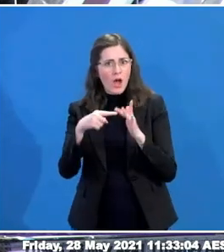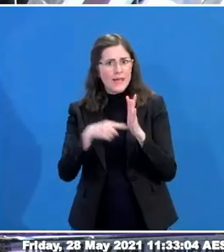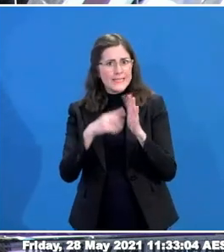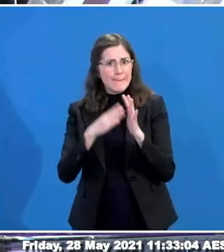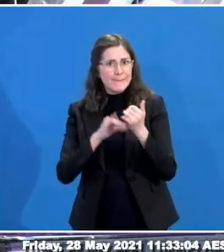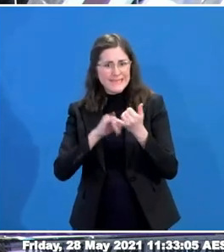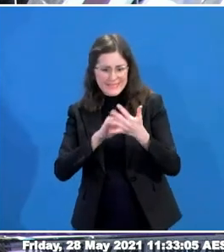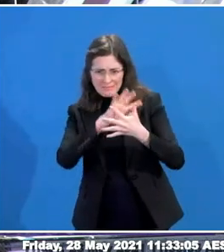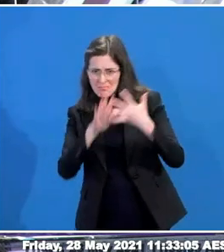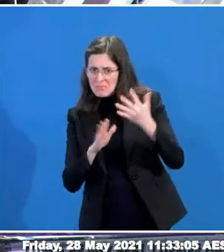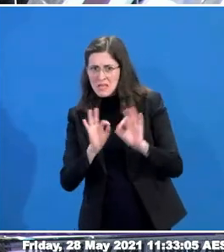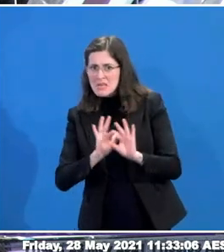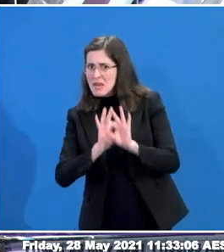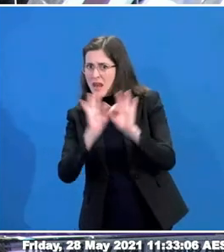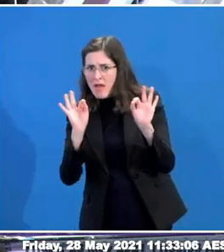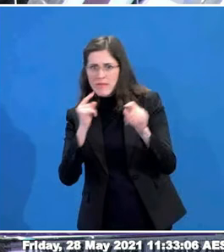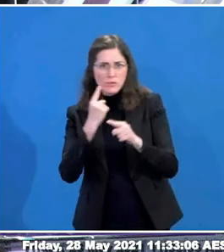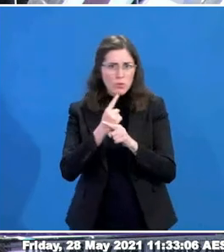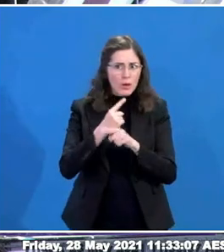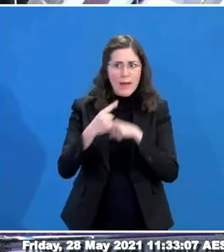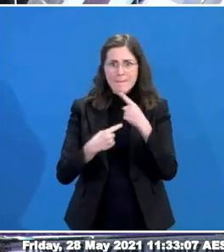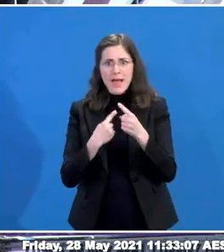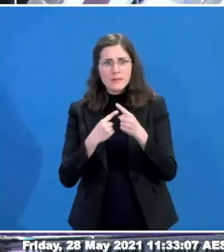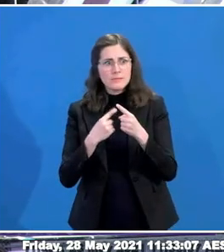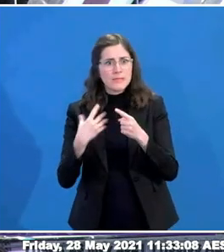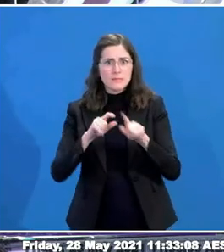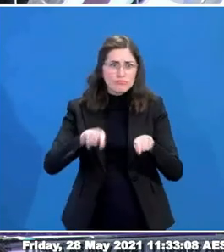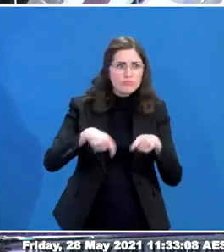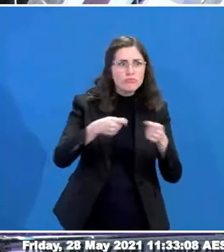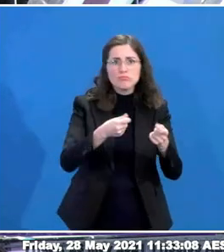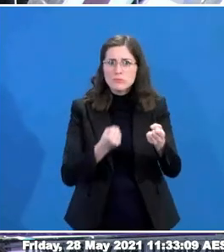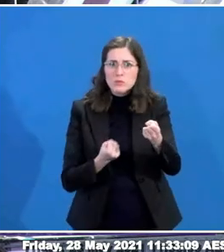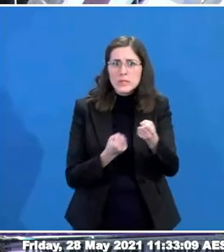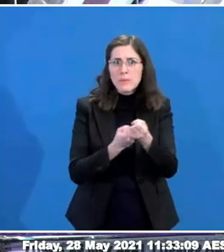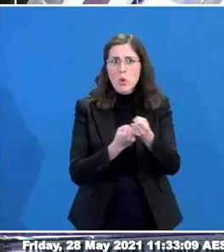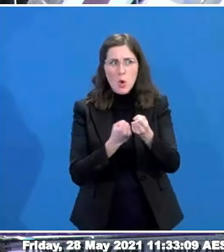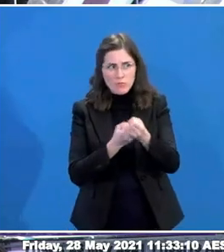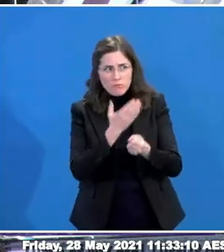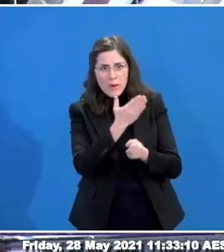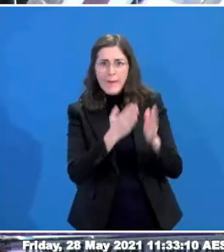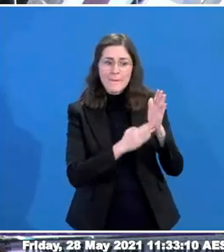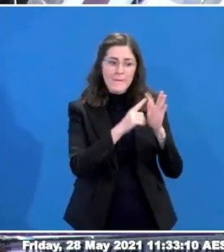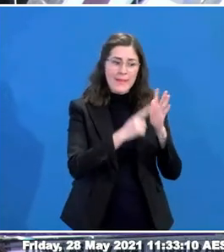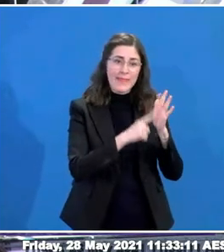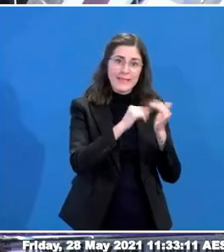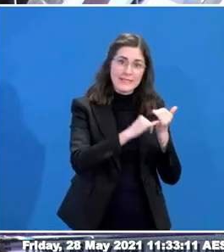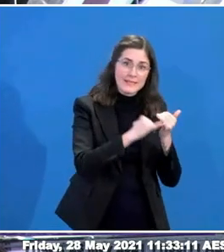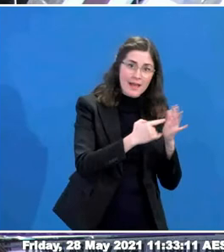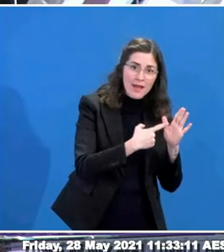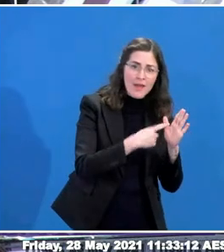record providing support to Melissa, Chen or Carl is there?